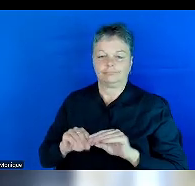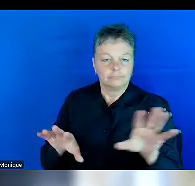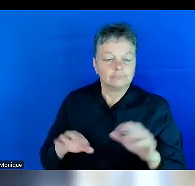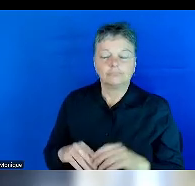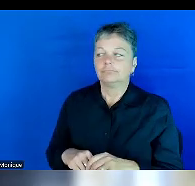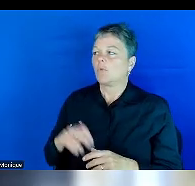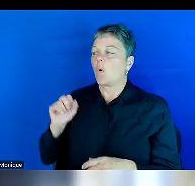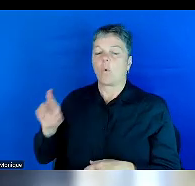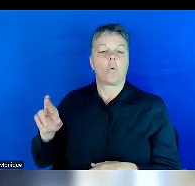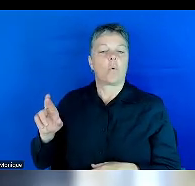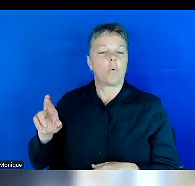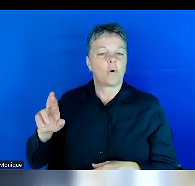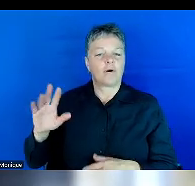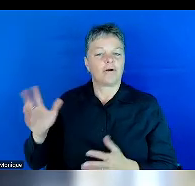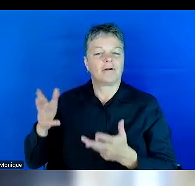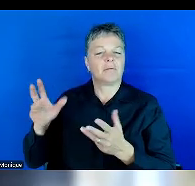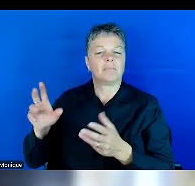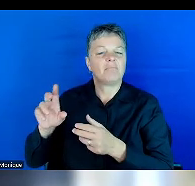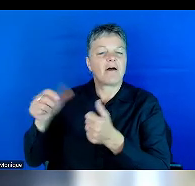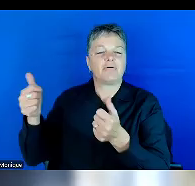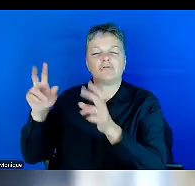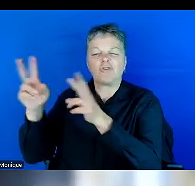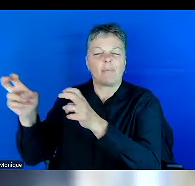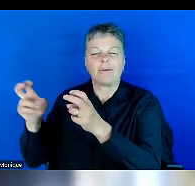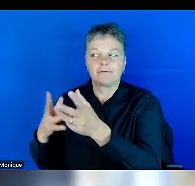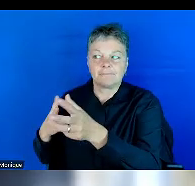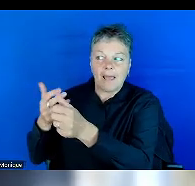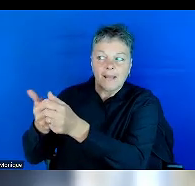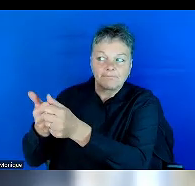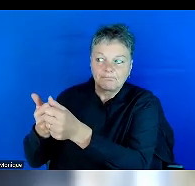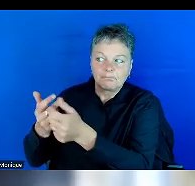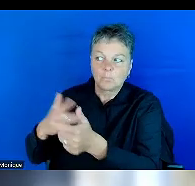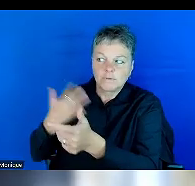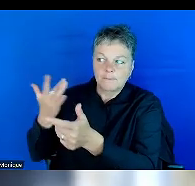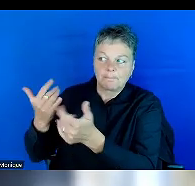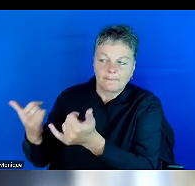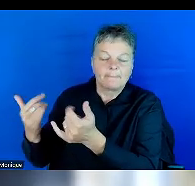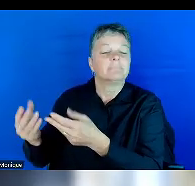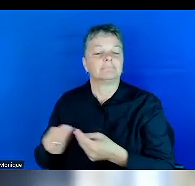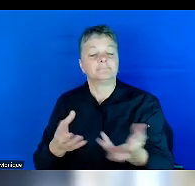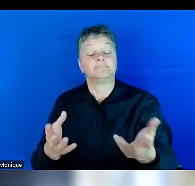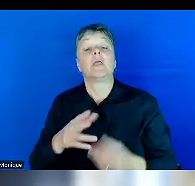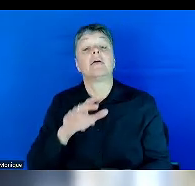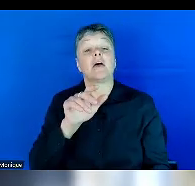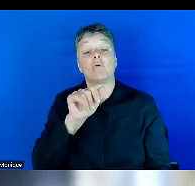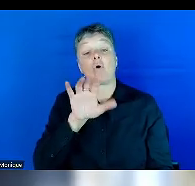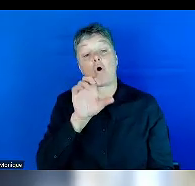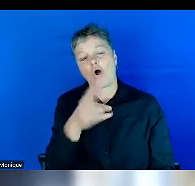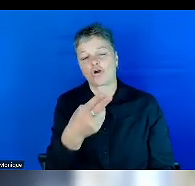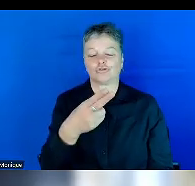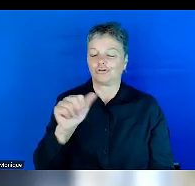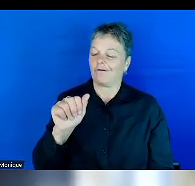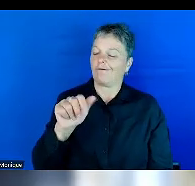arch is is currently working on. The arch alert uh newsletter is also published on our website.